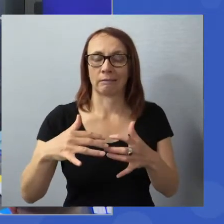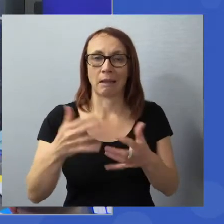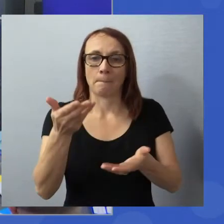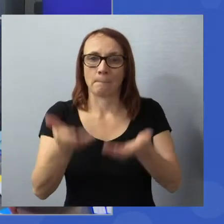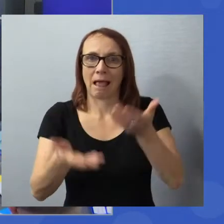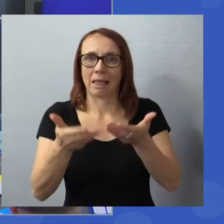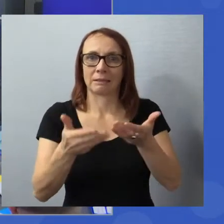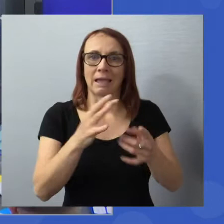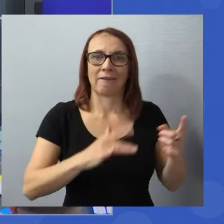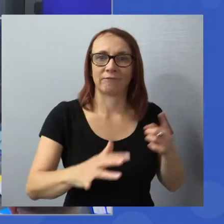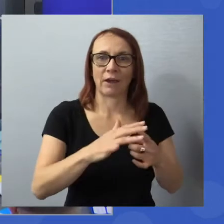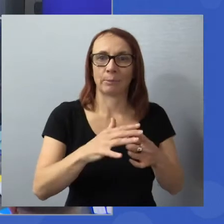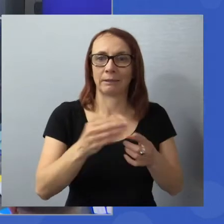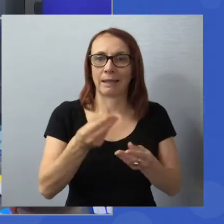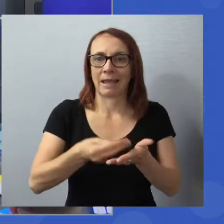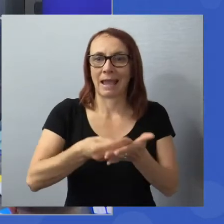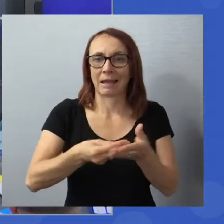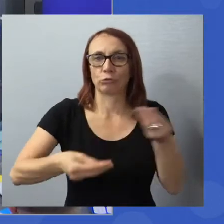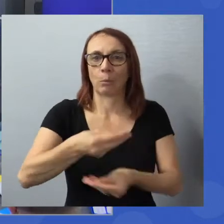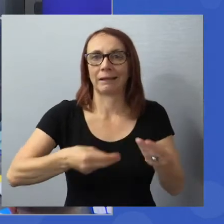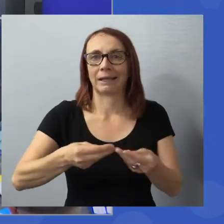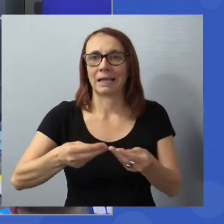economic and social impact for the good in the citizens of the country in its